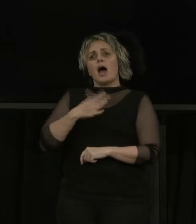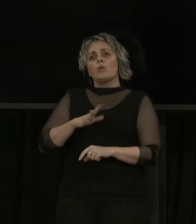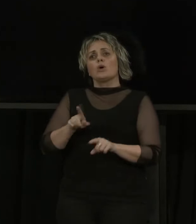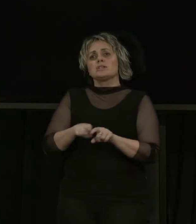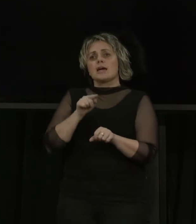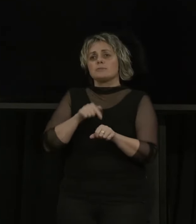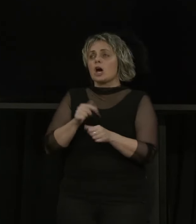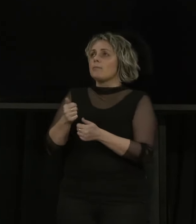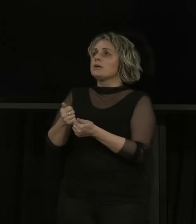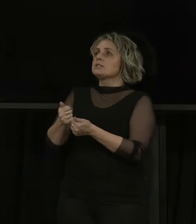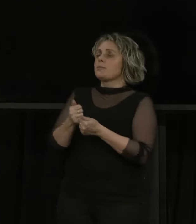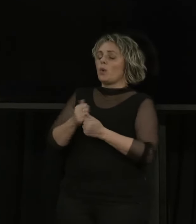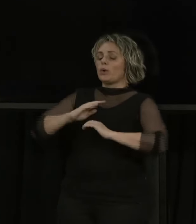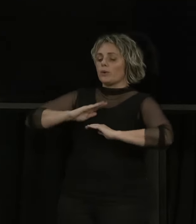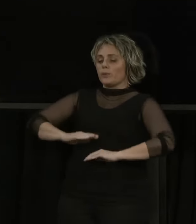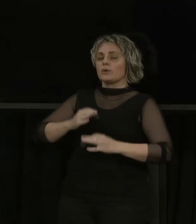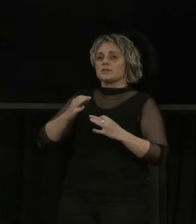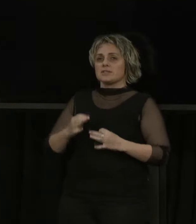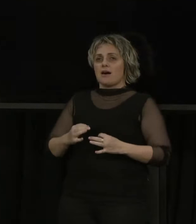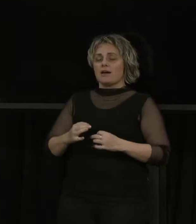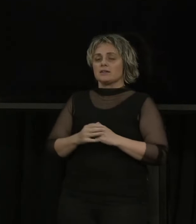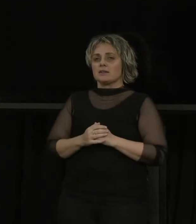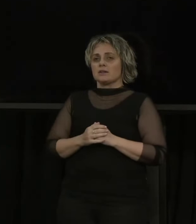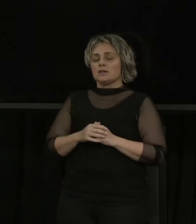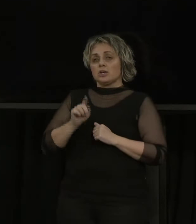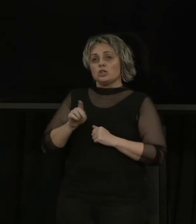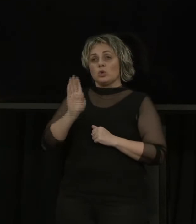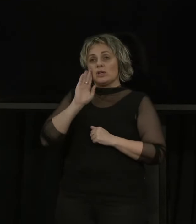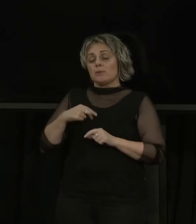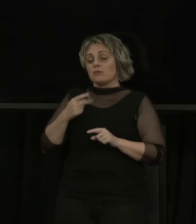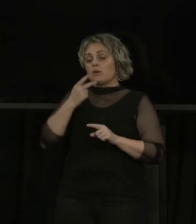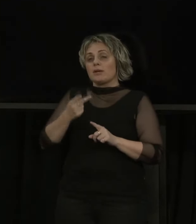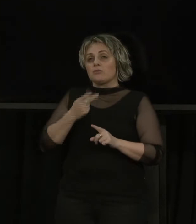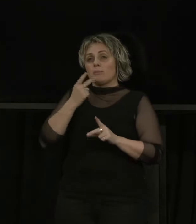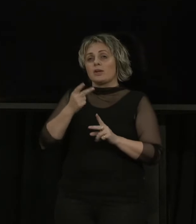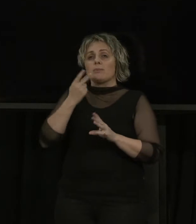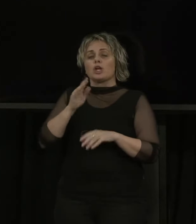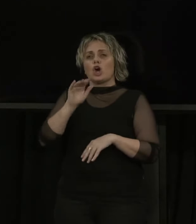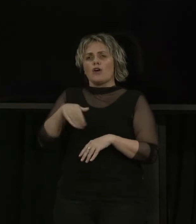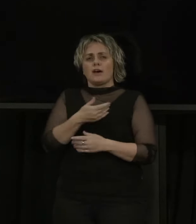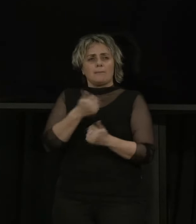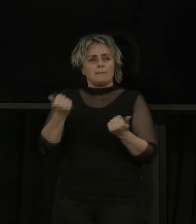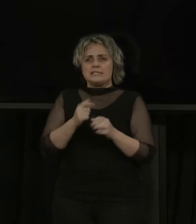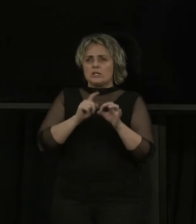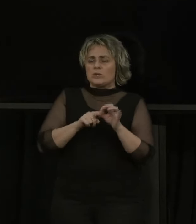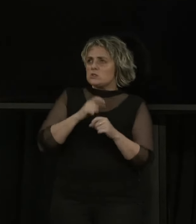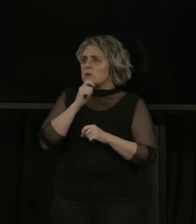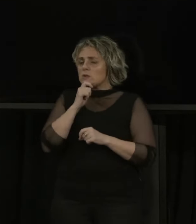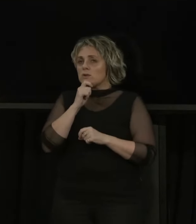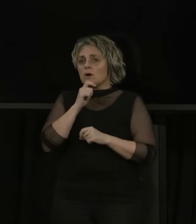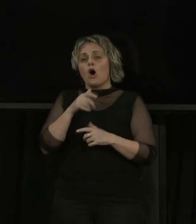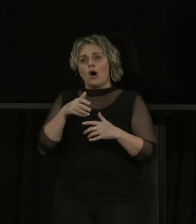There is a job for all of u. The point I would make is I want everyone to be vaccinated but I want people to feel supported as they are